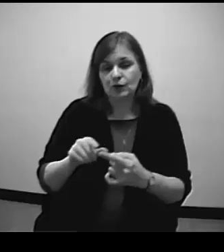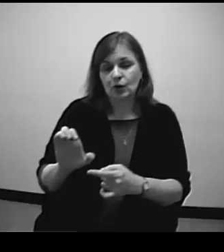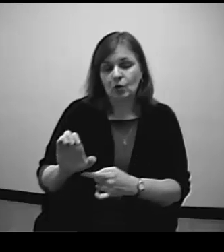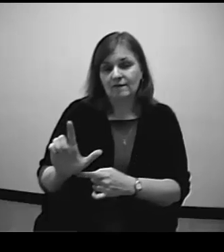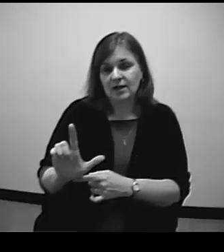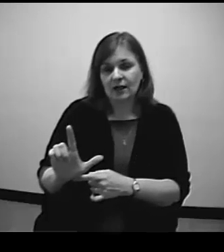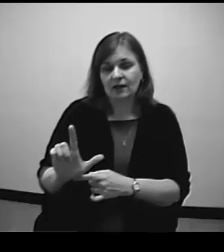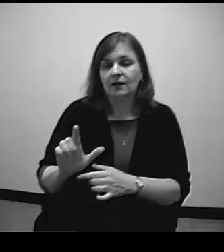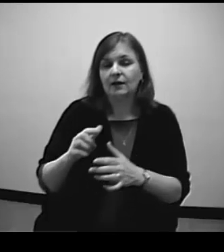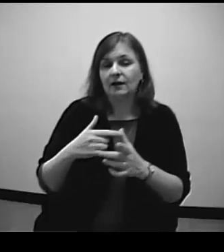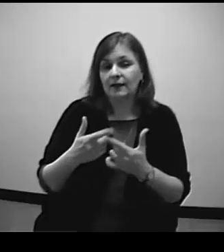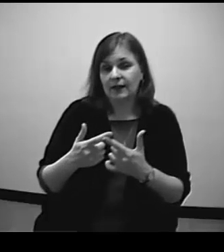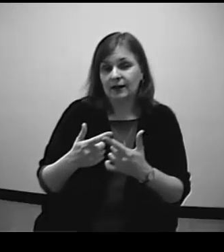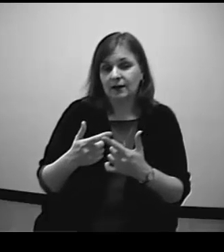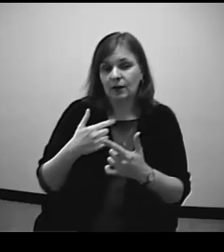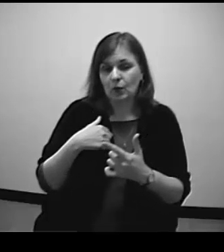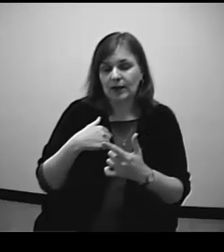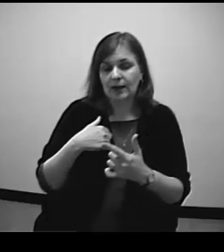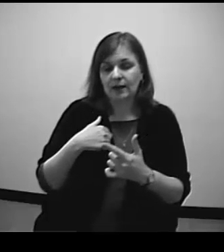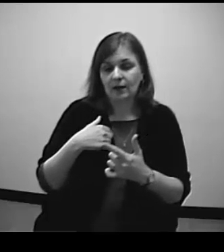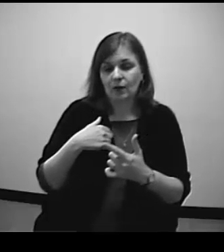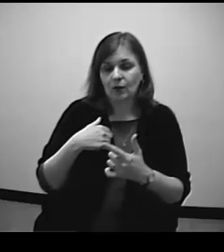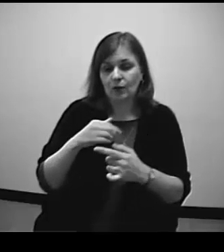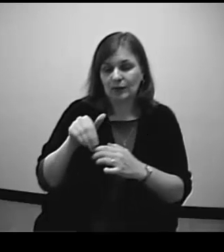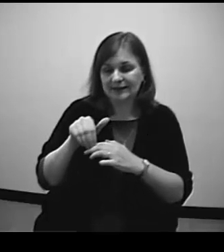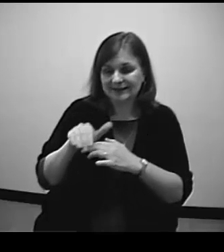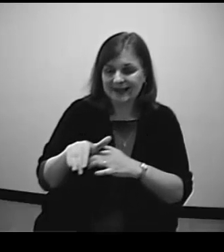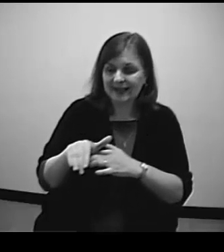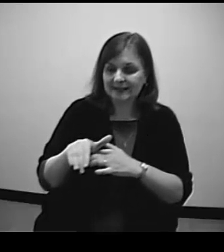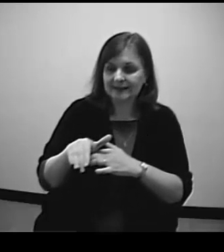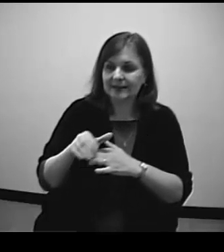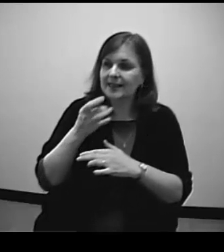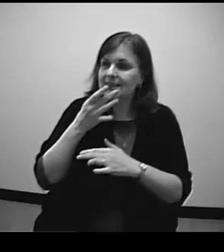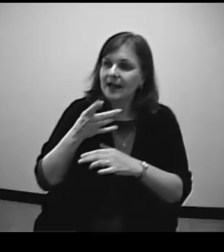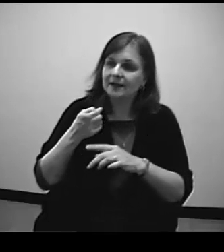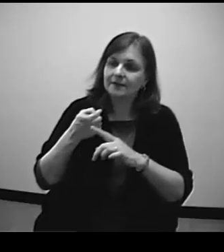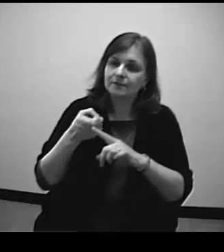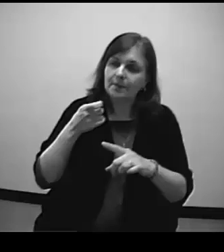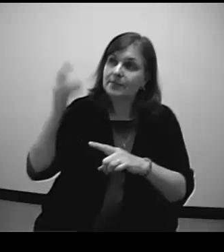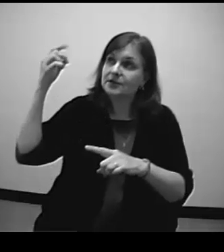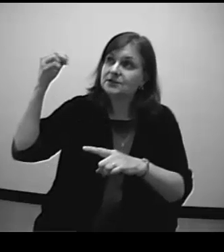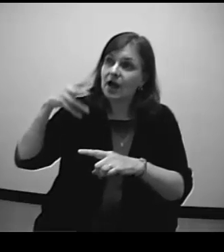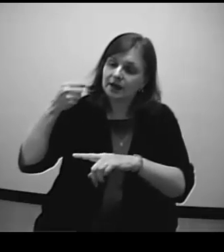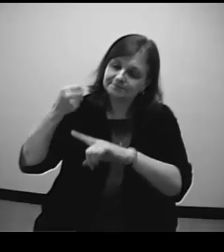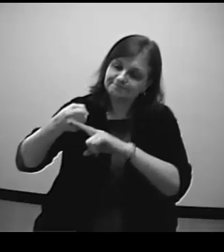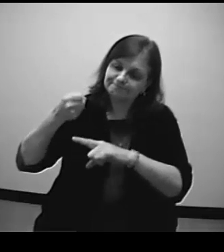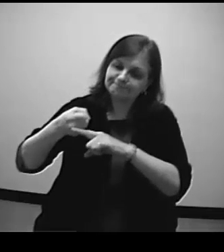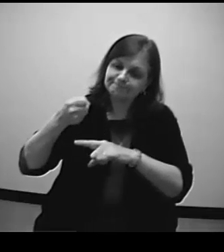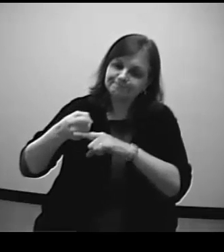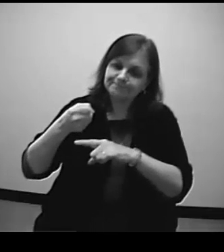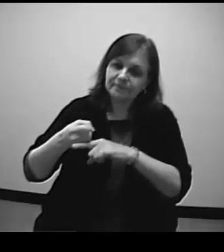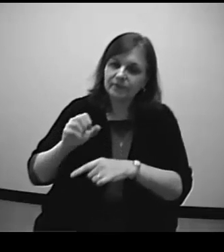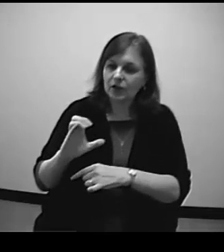so literally what we're going to do is bombard it with light from the sun